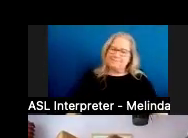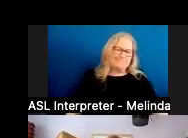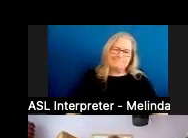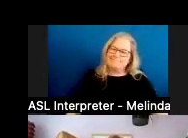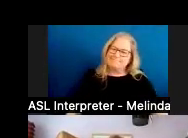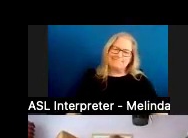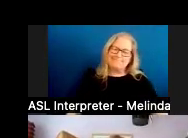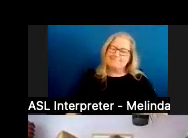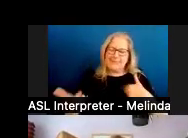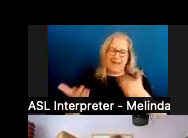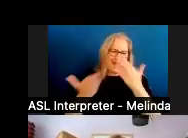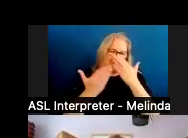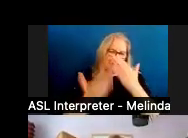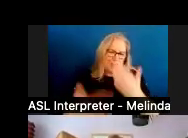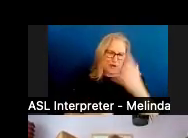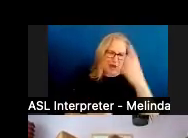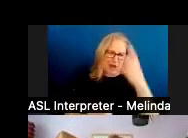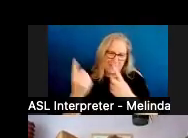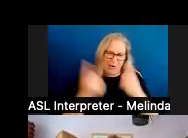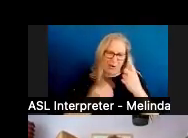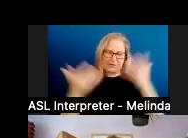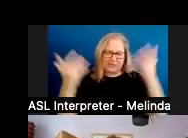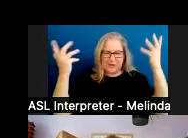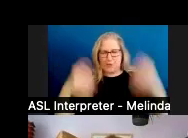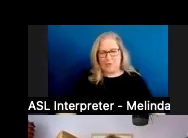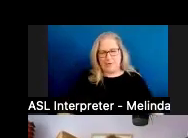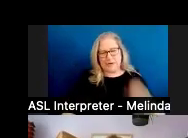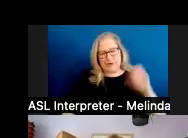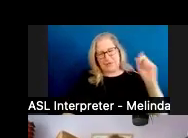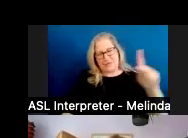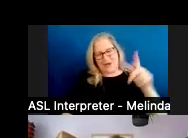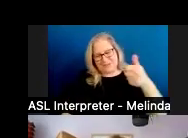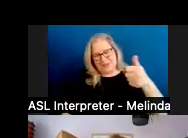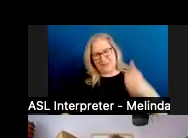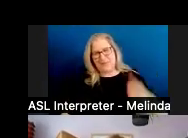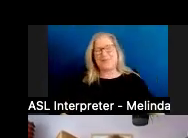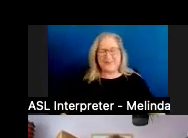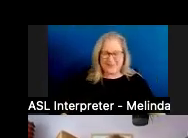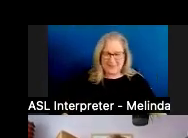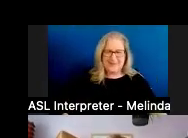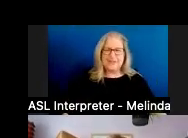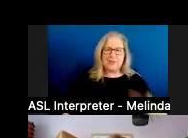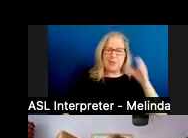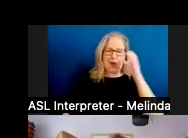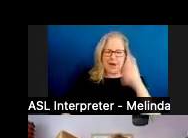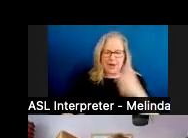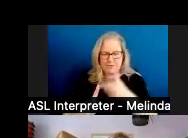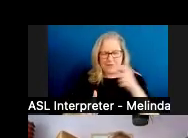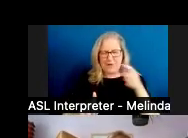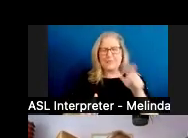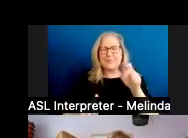I appreciate the thoughts, but all right. So all right. So I heard from you, Elyse, a lot of false.